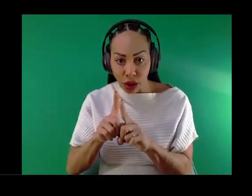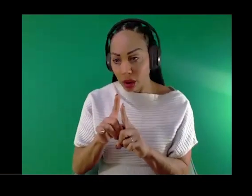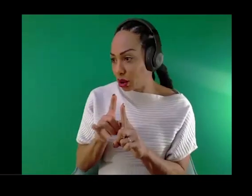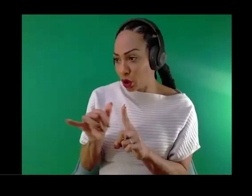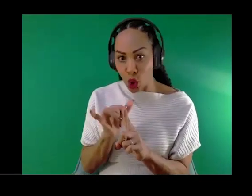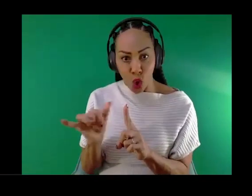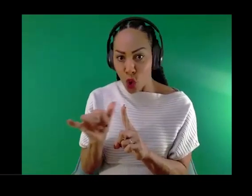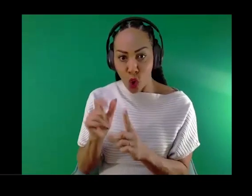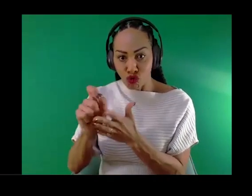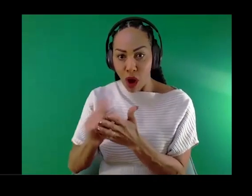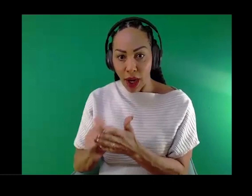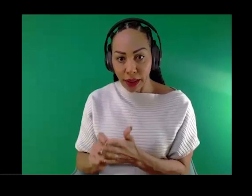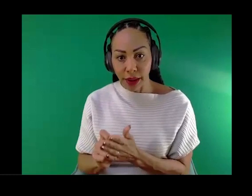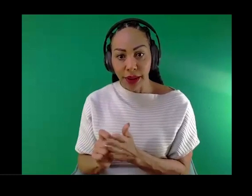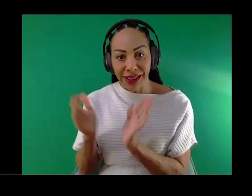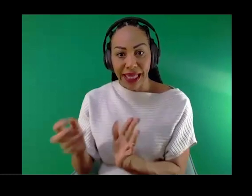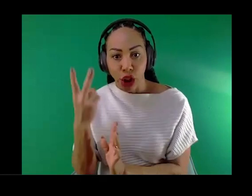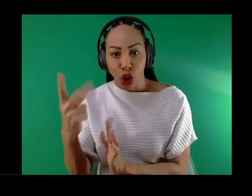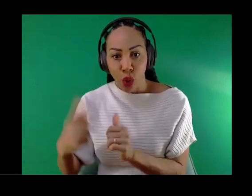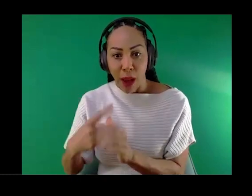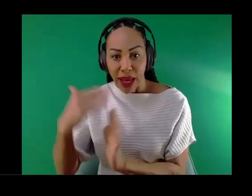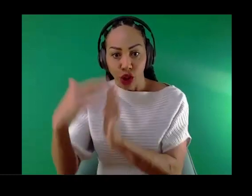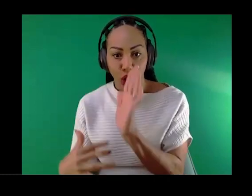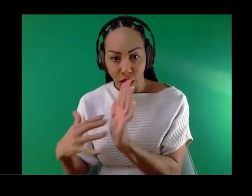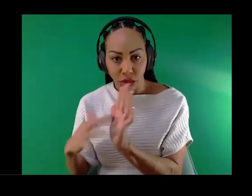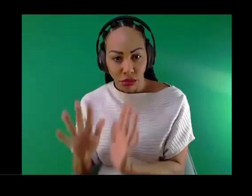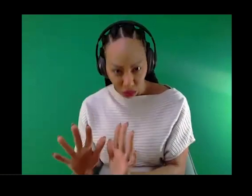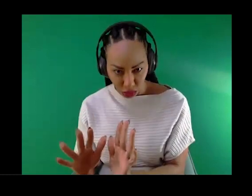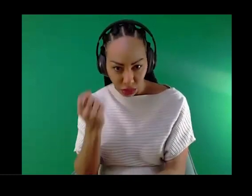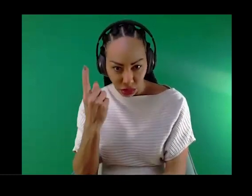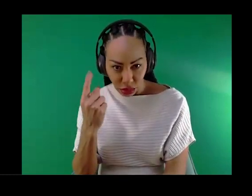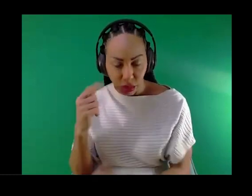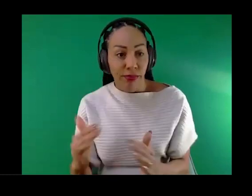the assessment criteria that we will be using particularly at stage one will be looking to